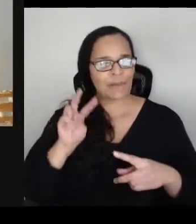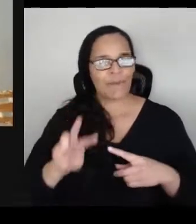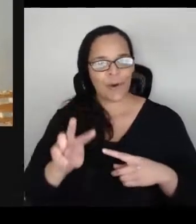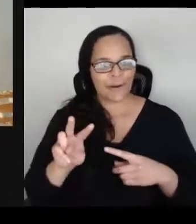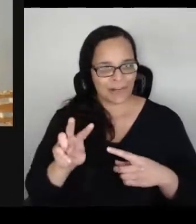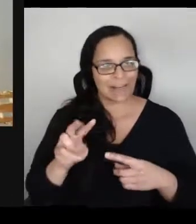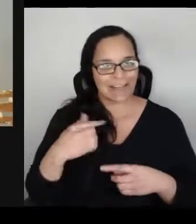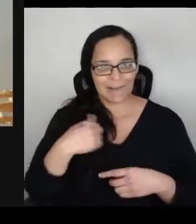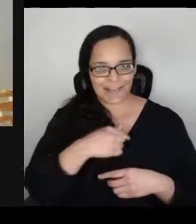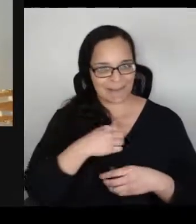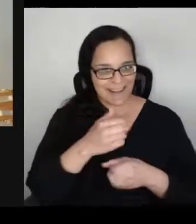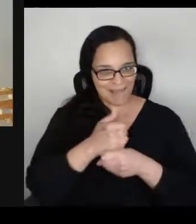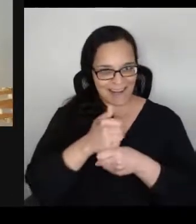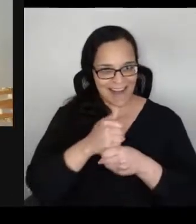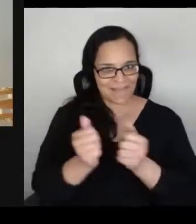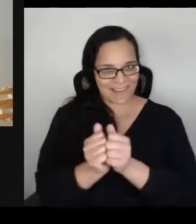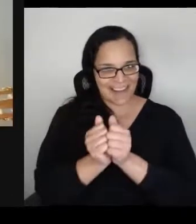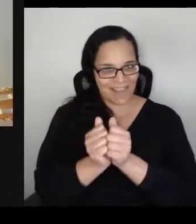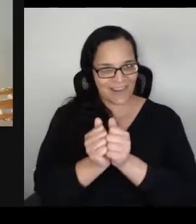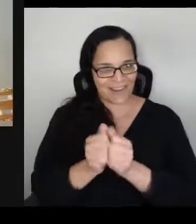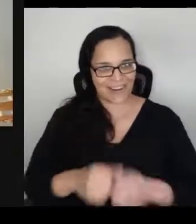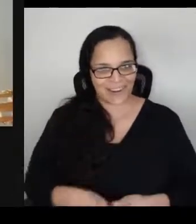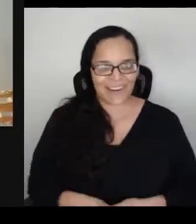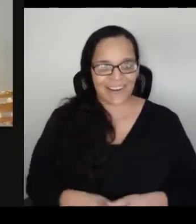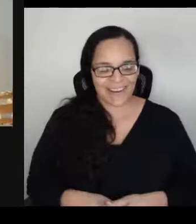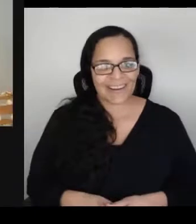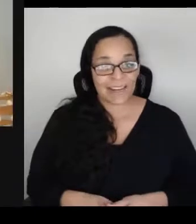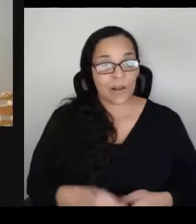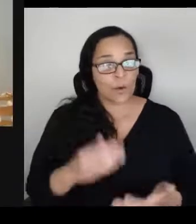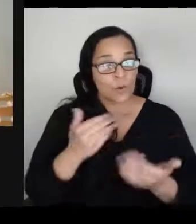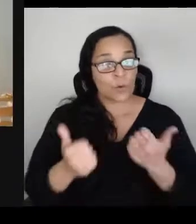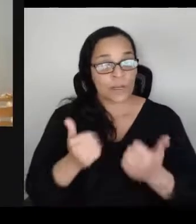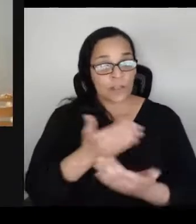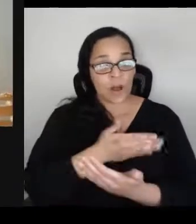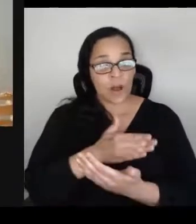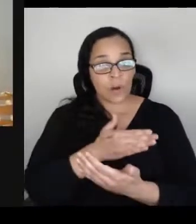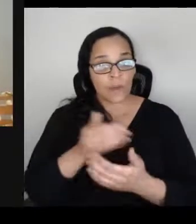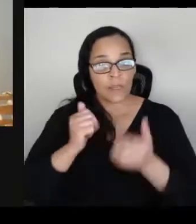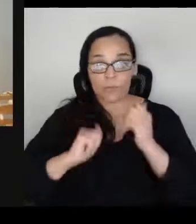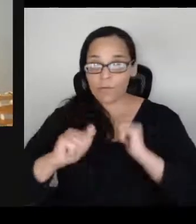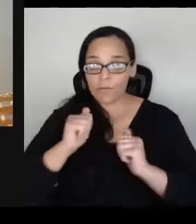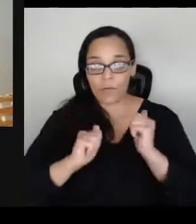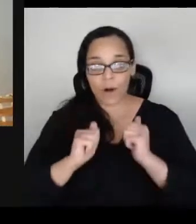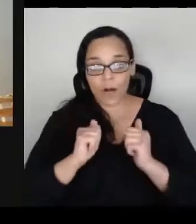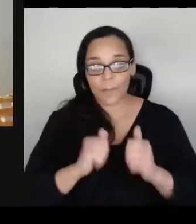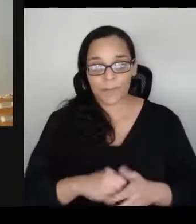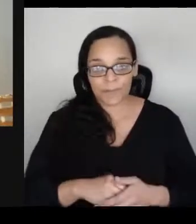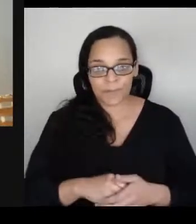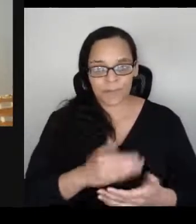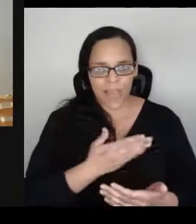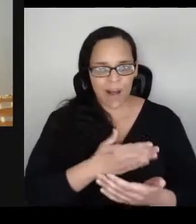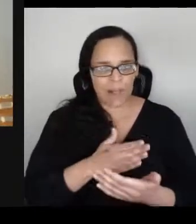Totally. What song are you gonna perform for us this evening? I'm gonna play a song called, "Voy Caminando,"